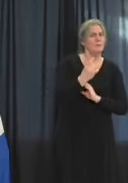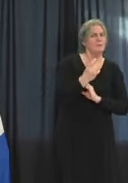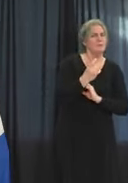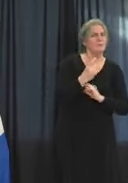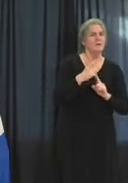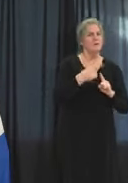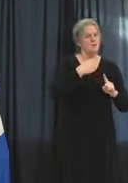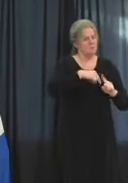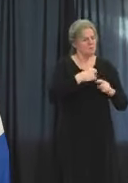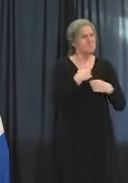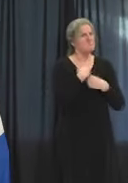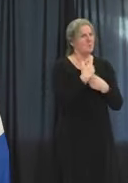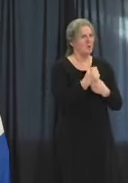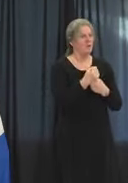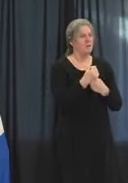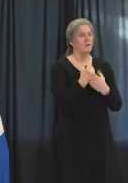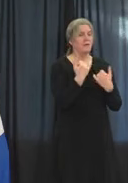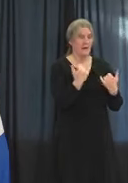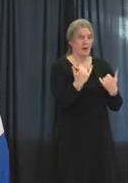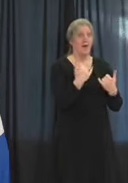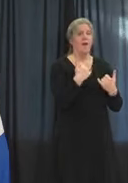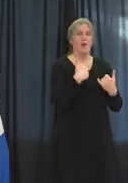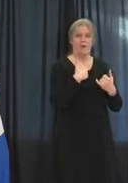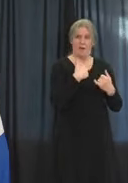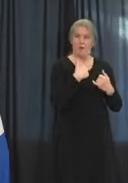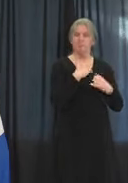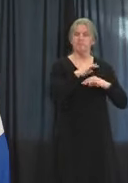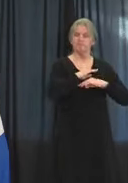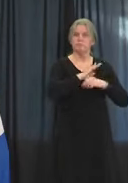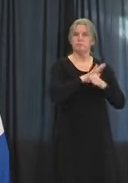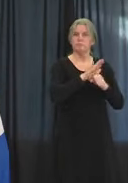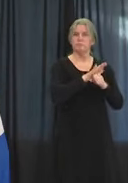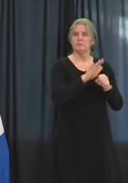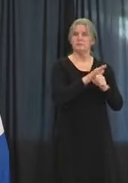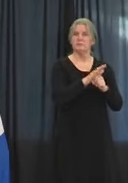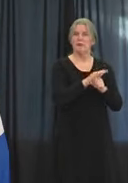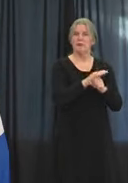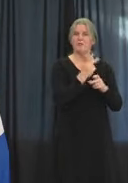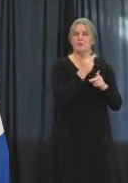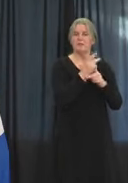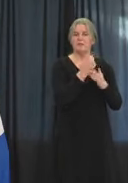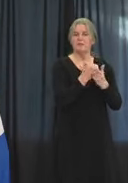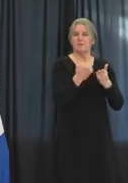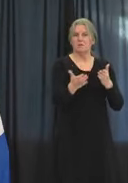important question but we are confident in our PPE supplies for now and for the time being.